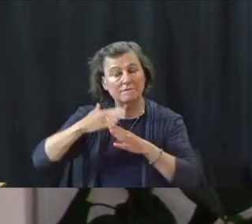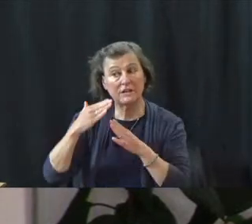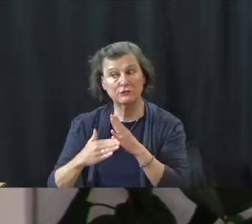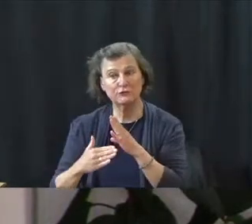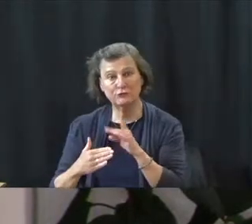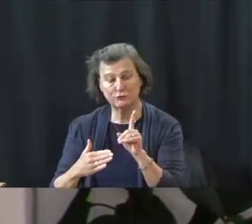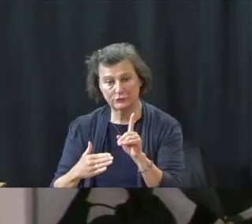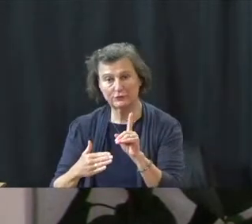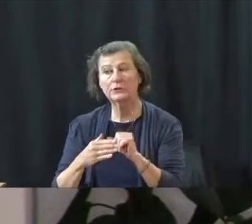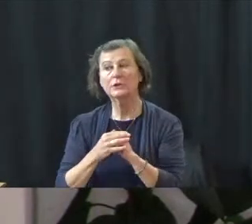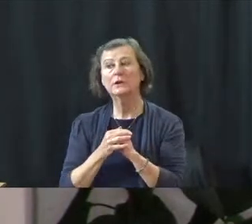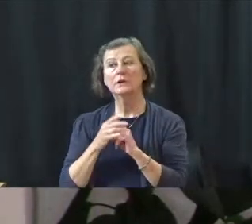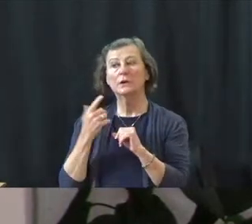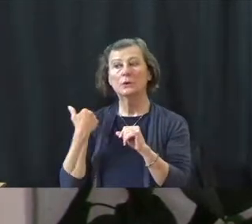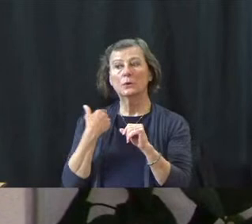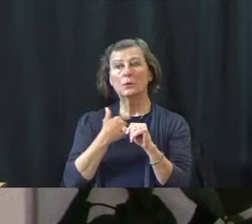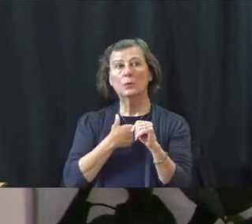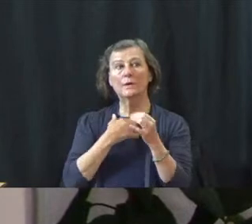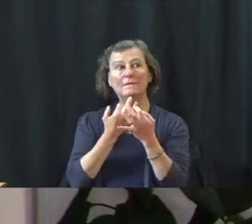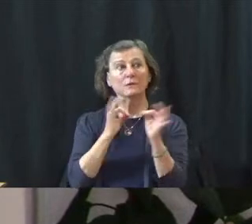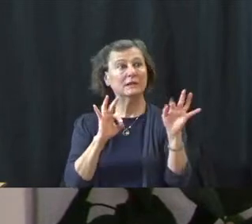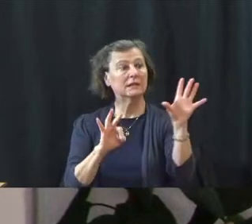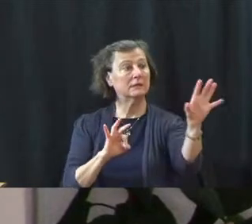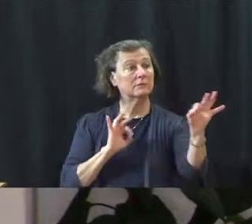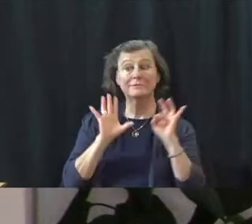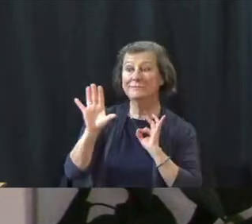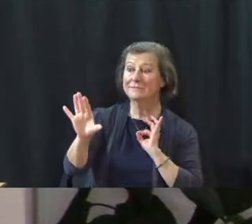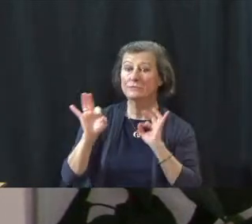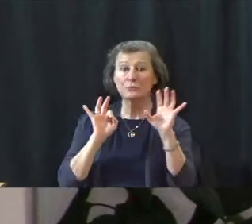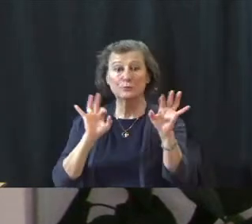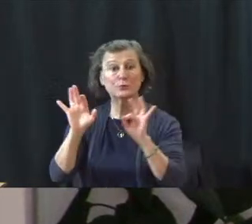There's more we freely choose now to welcome into our lives.